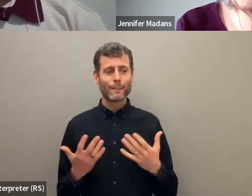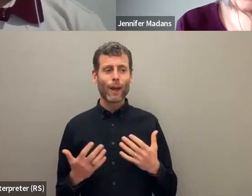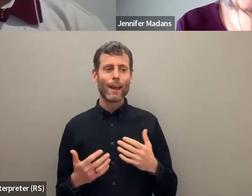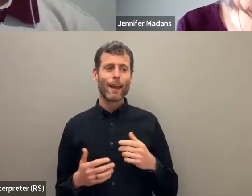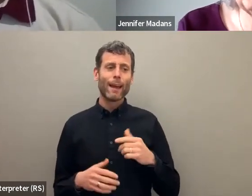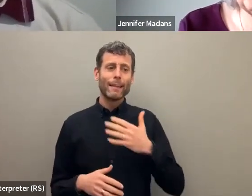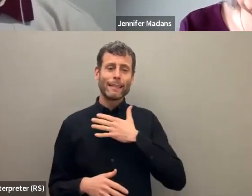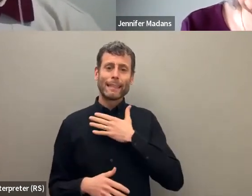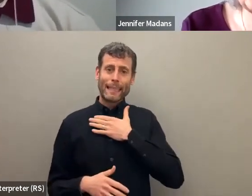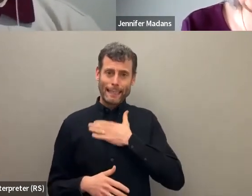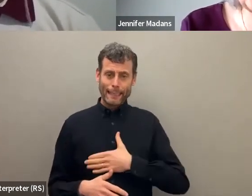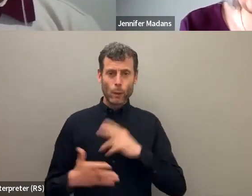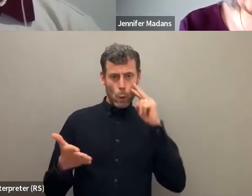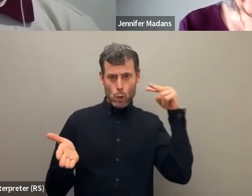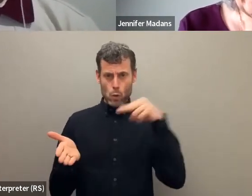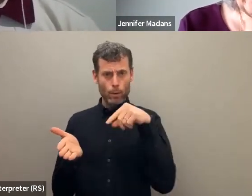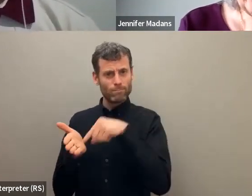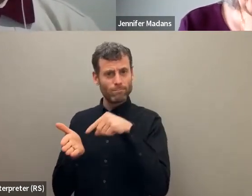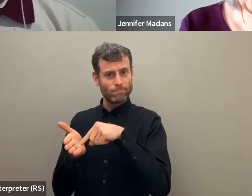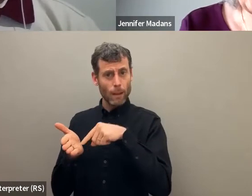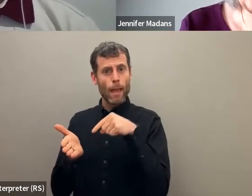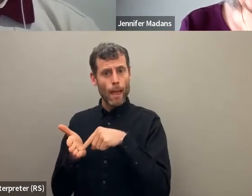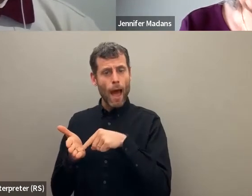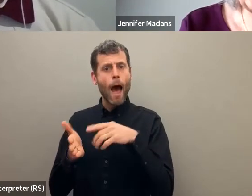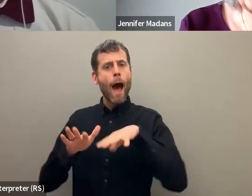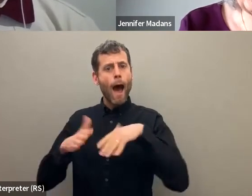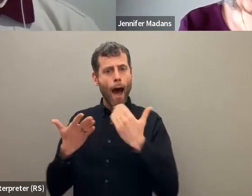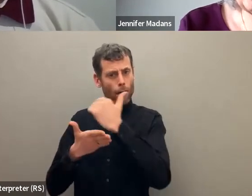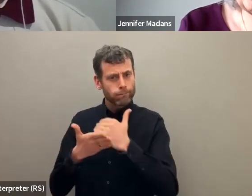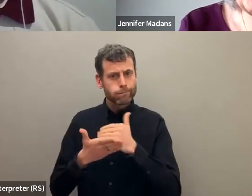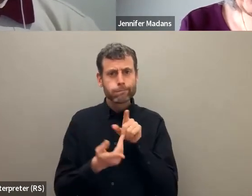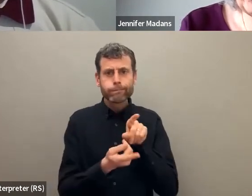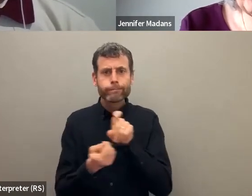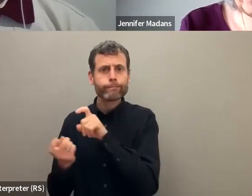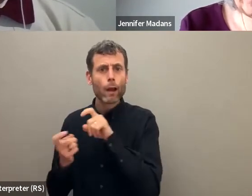Jennifer Madans: But significant gaps remain, and this has been mentioned by both Elizabeth and Eric.